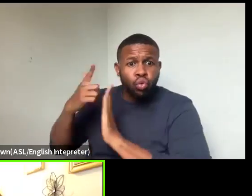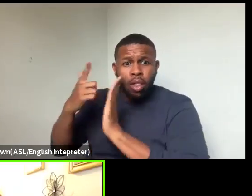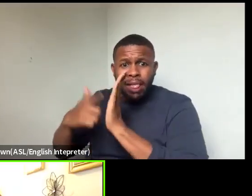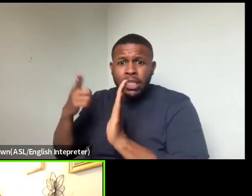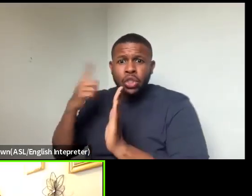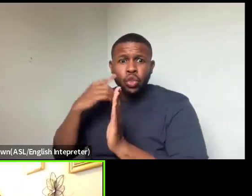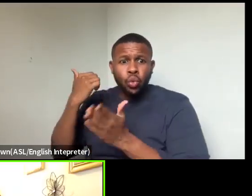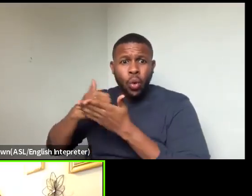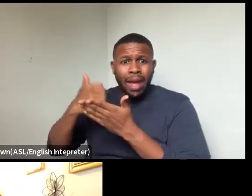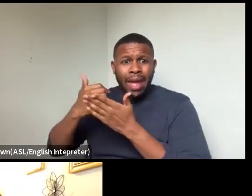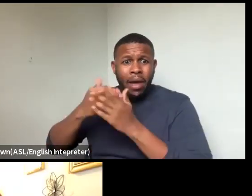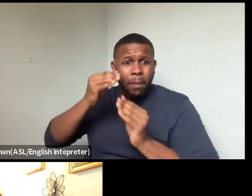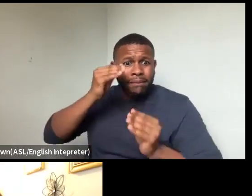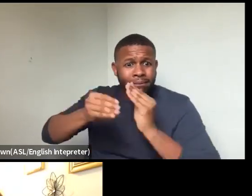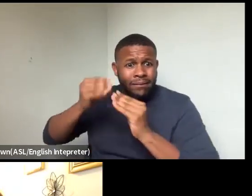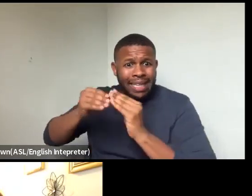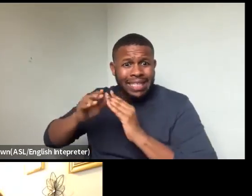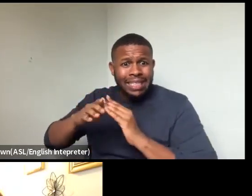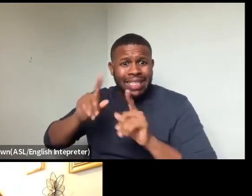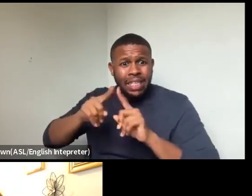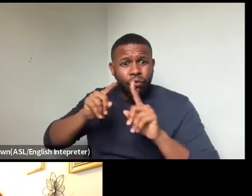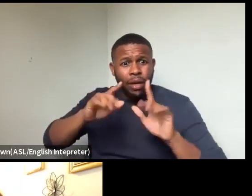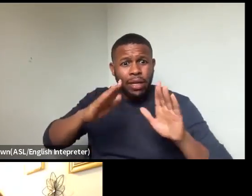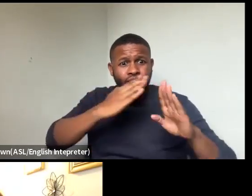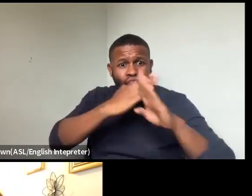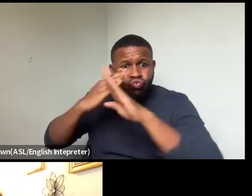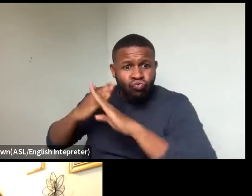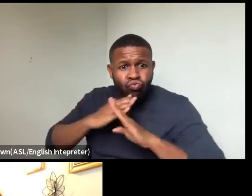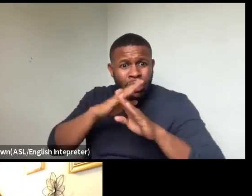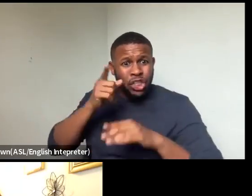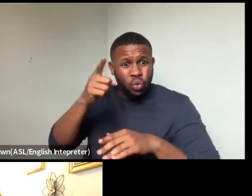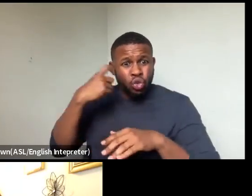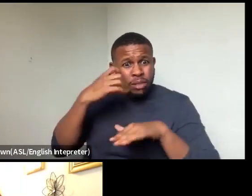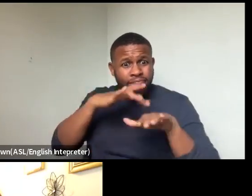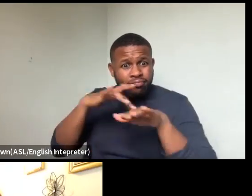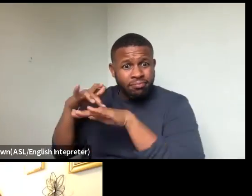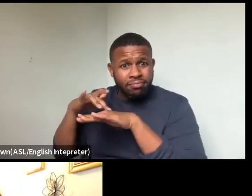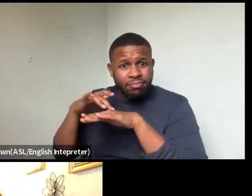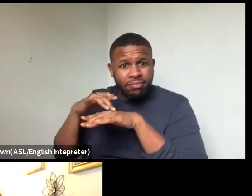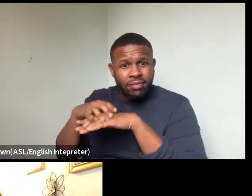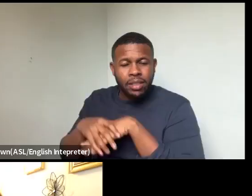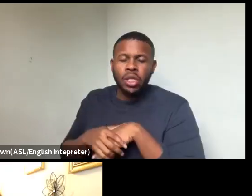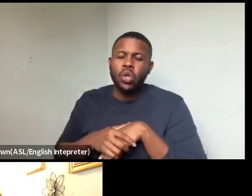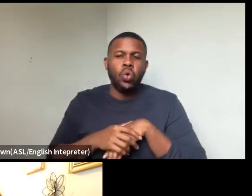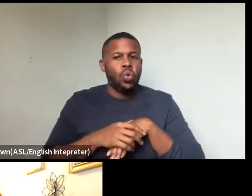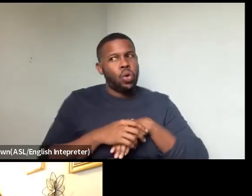Excellent point. Thank you. The next question is, is there legislation pending in the